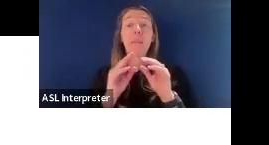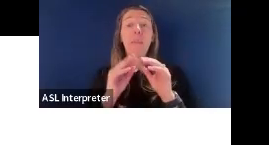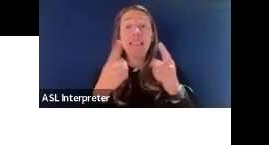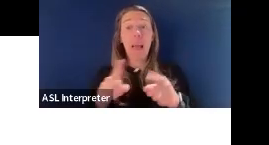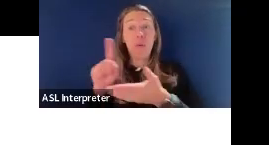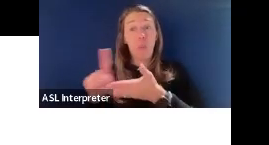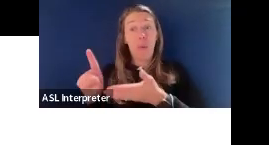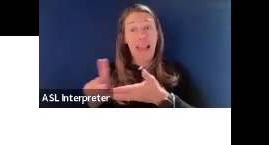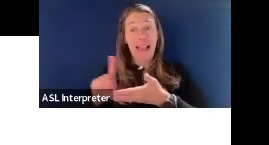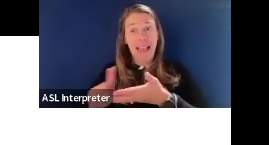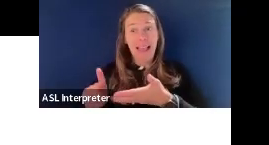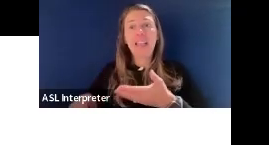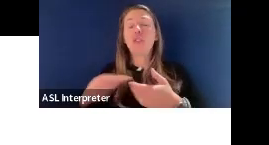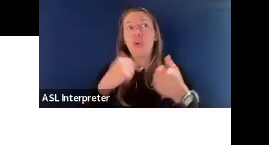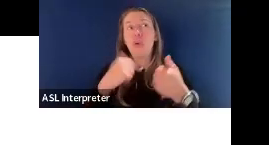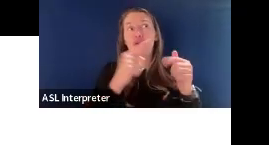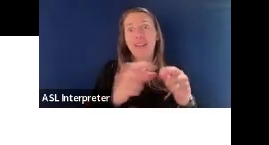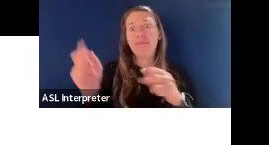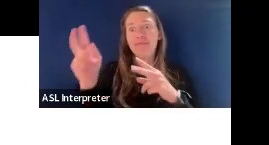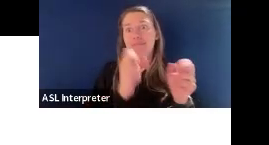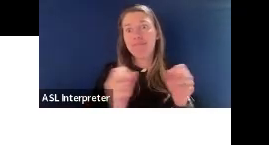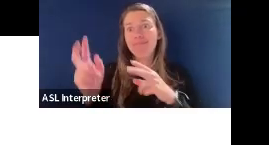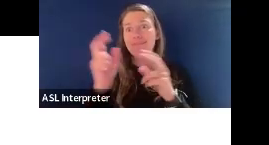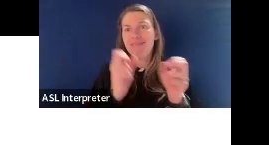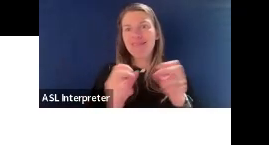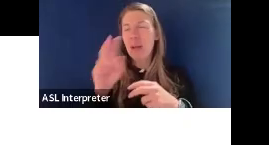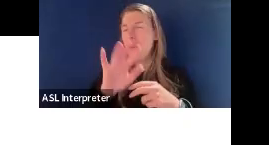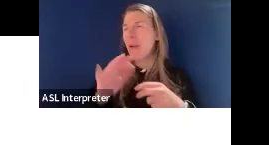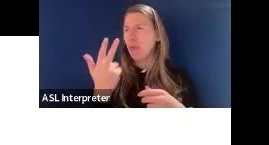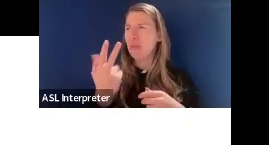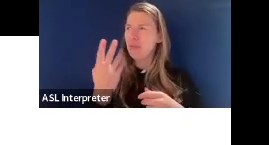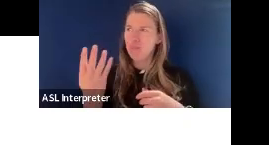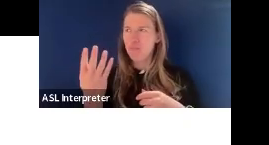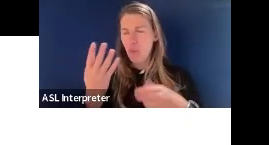We try to get them up as soon as we can. So there's about 3 or 4 leftover.